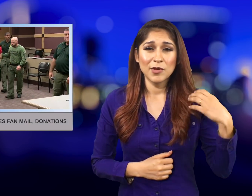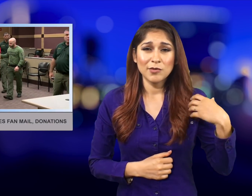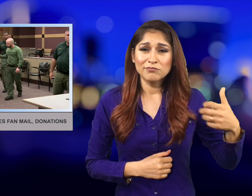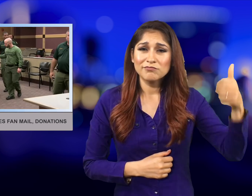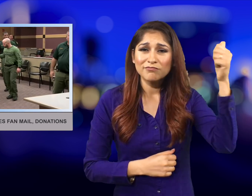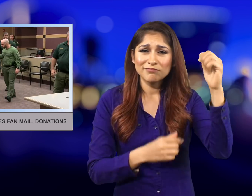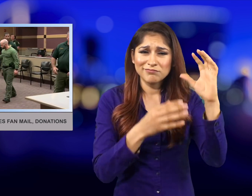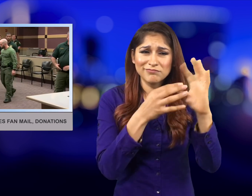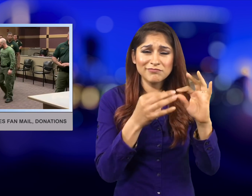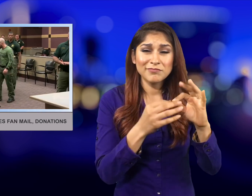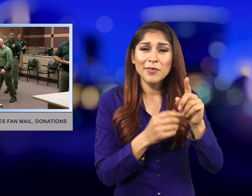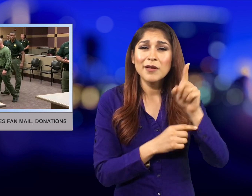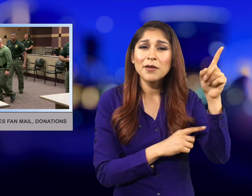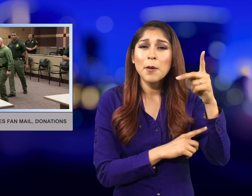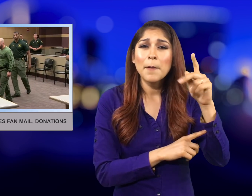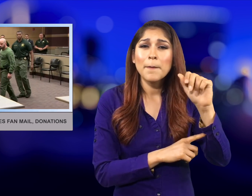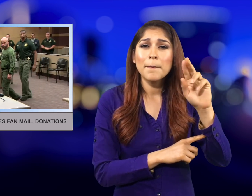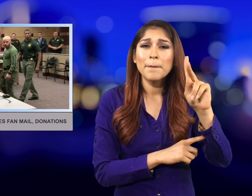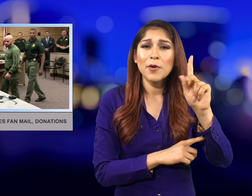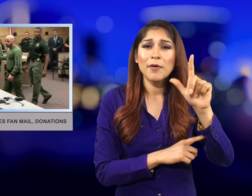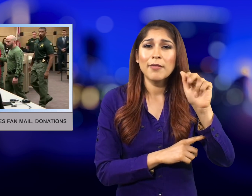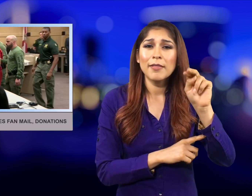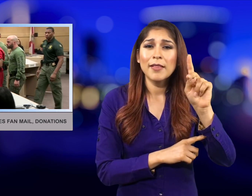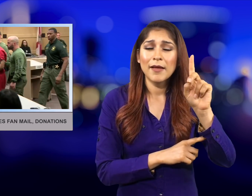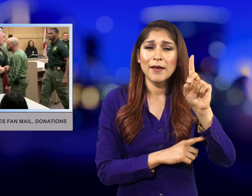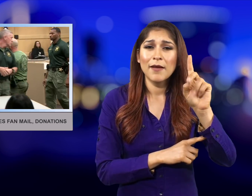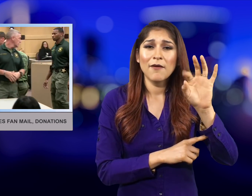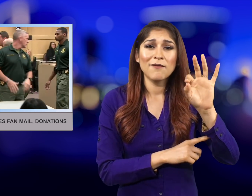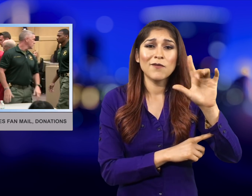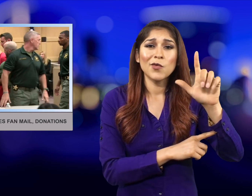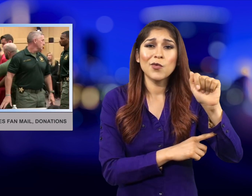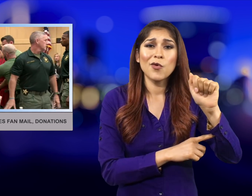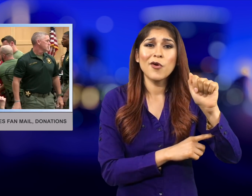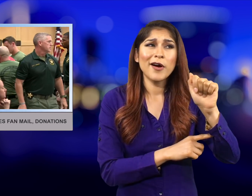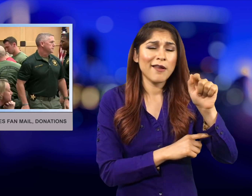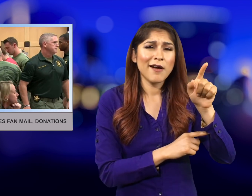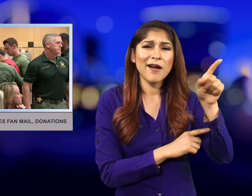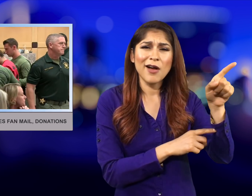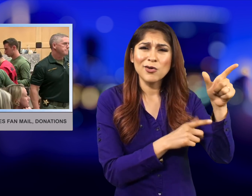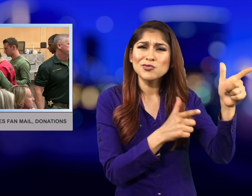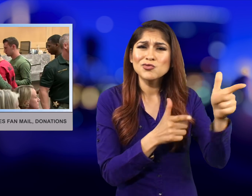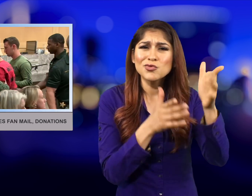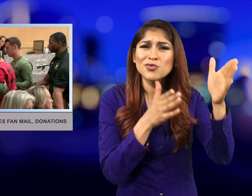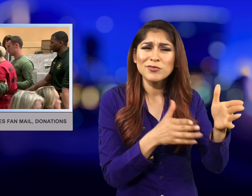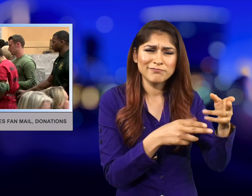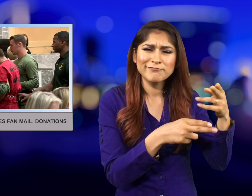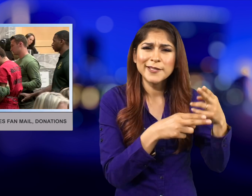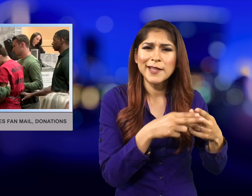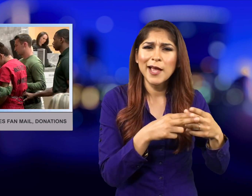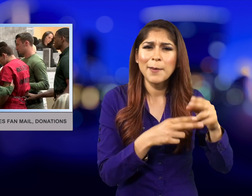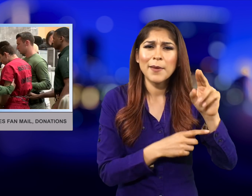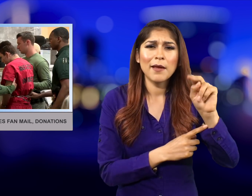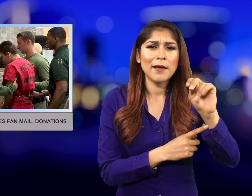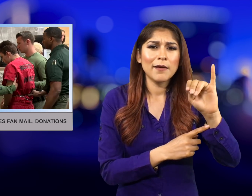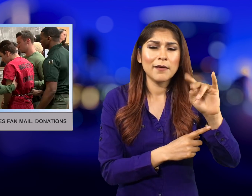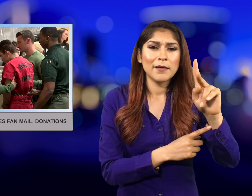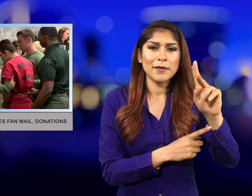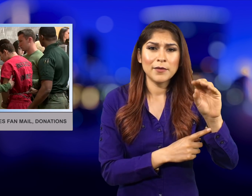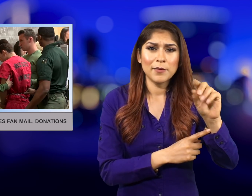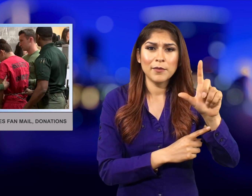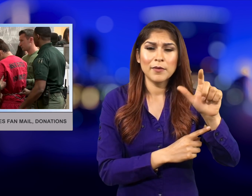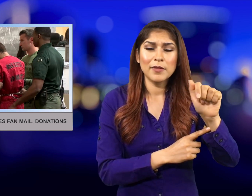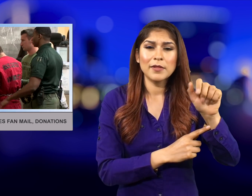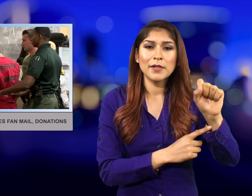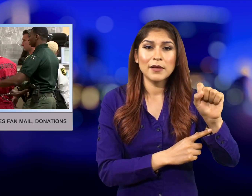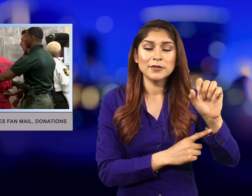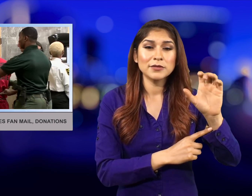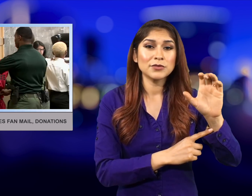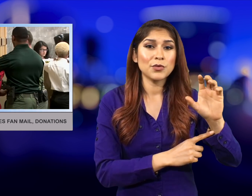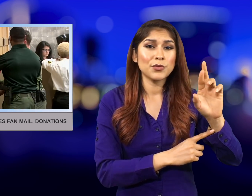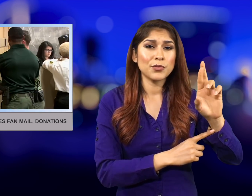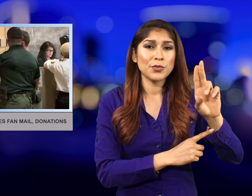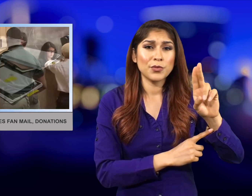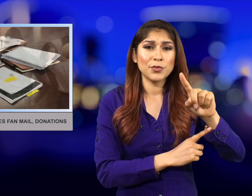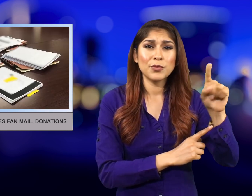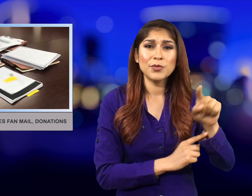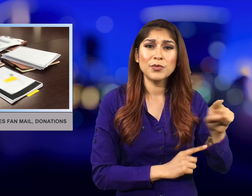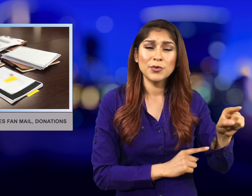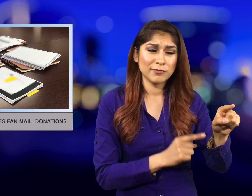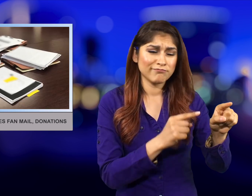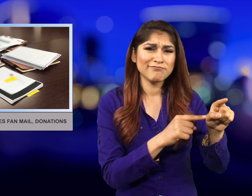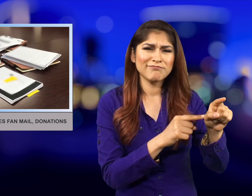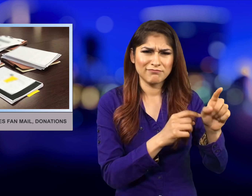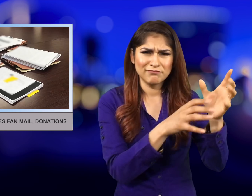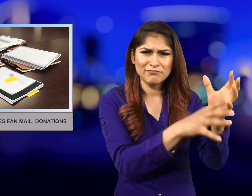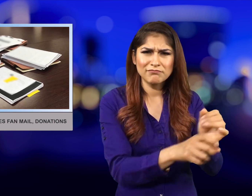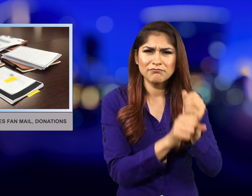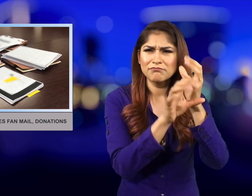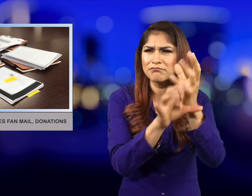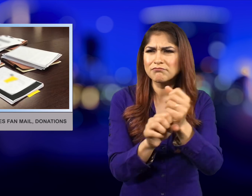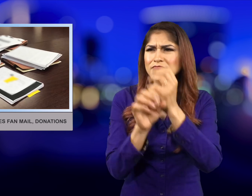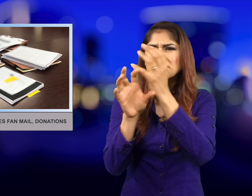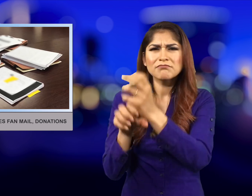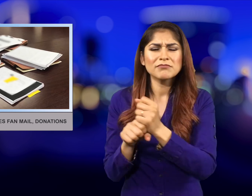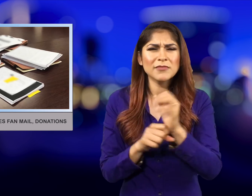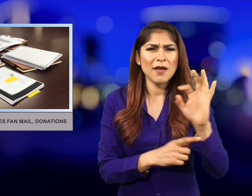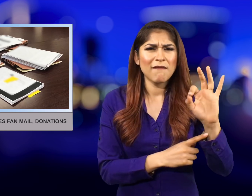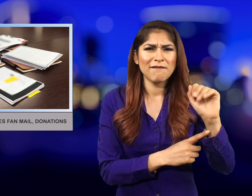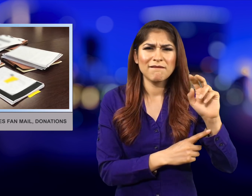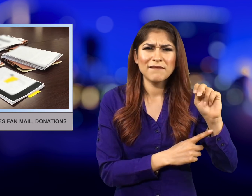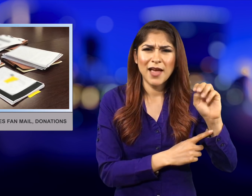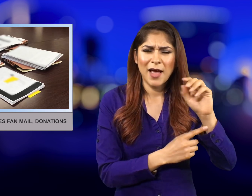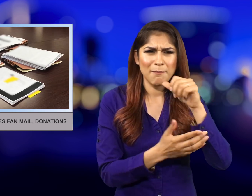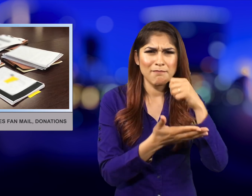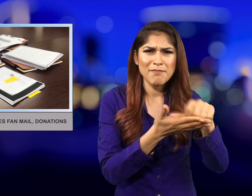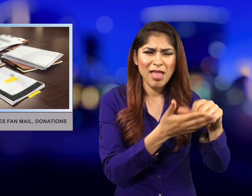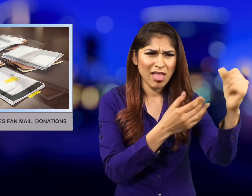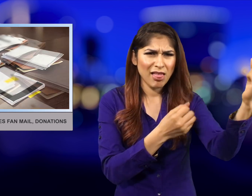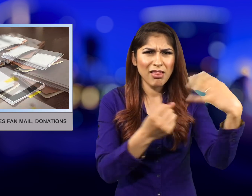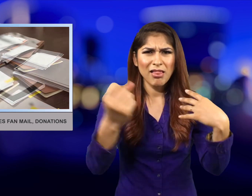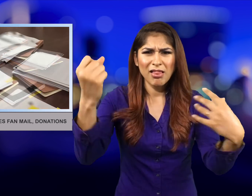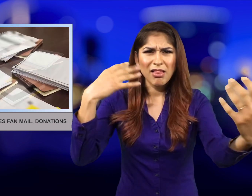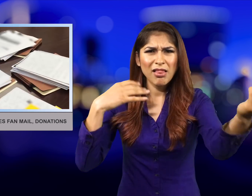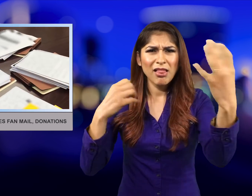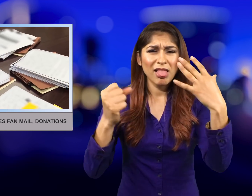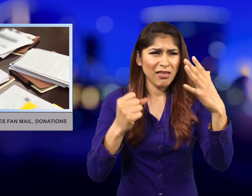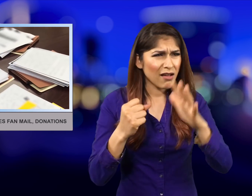Authorities say Parkland, Florida shooter Nikolas Cruz is actually receiving fan mail.